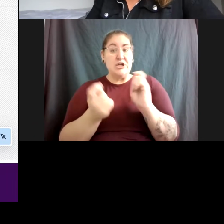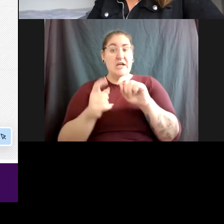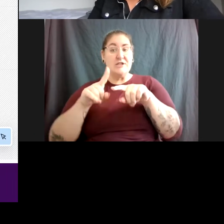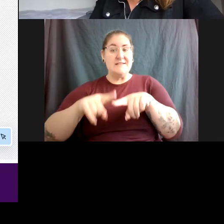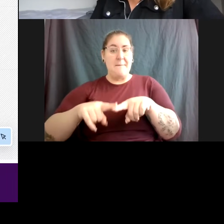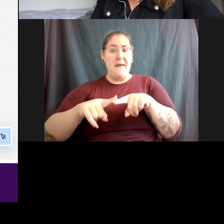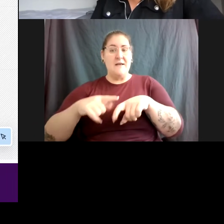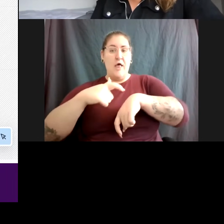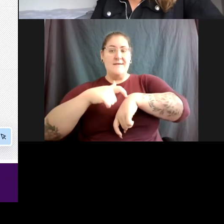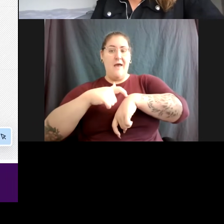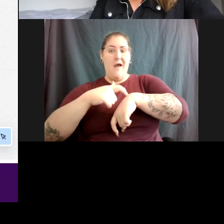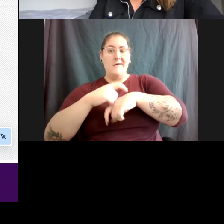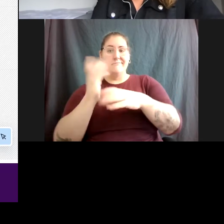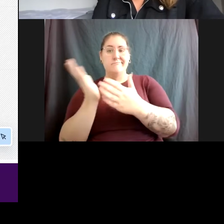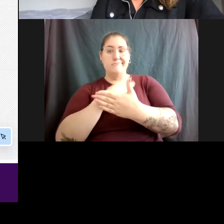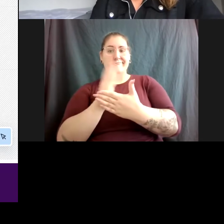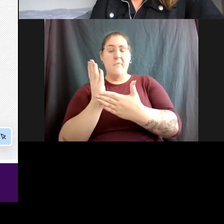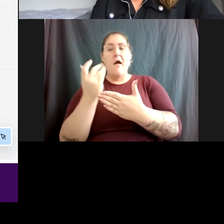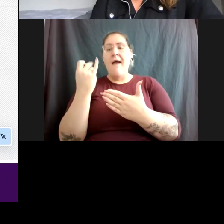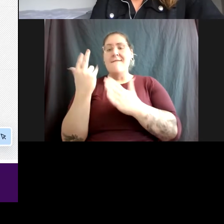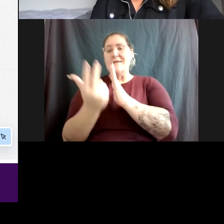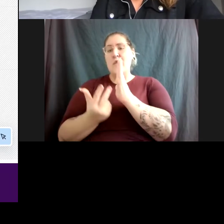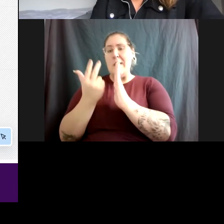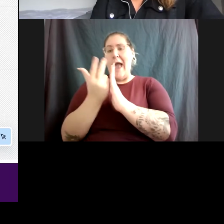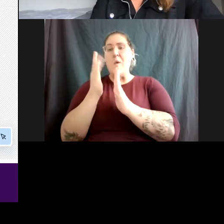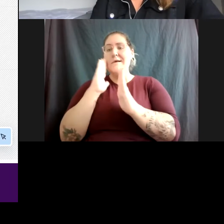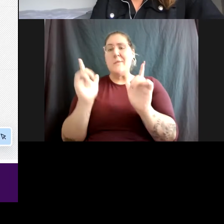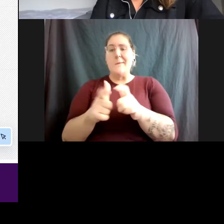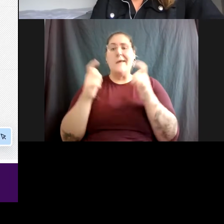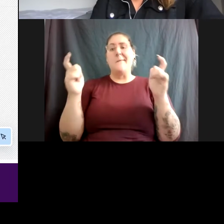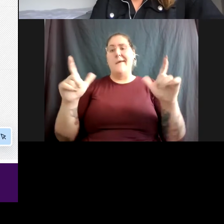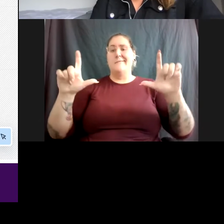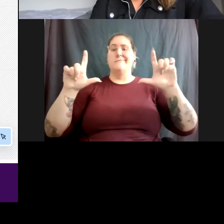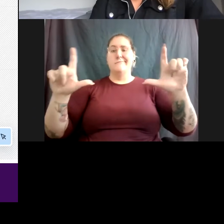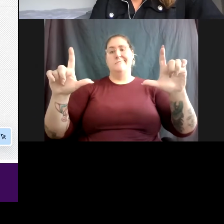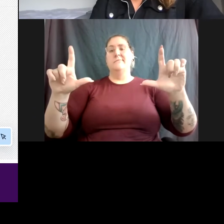you've got a meeting for three hours, you are going to have a fairly big touch